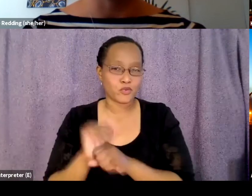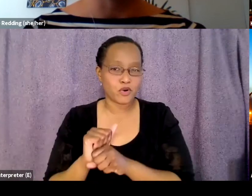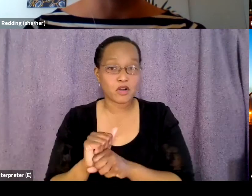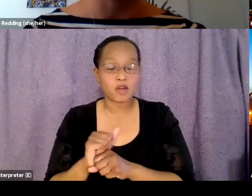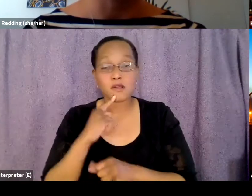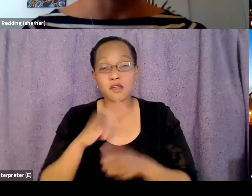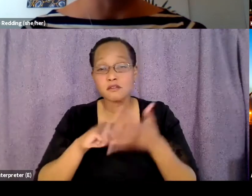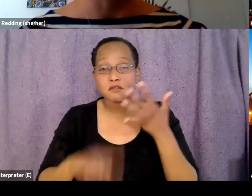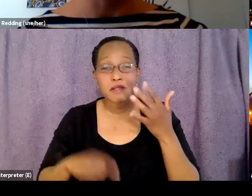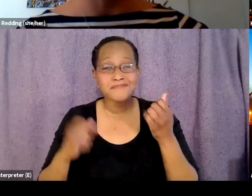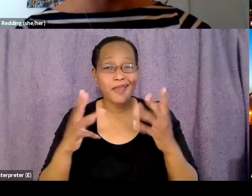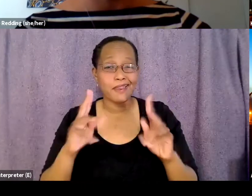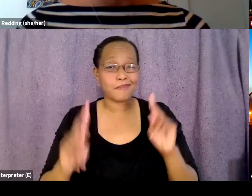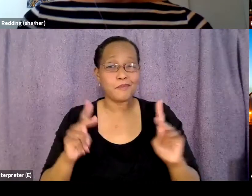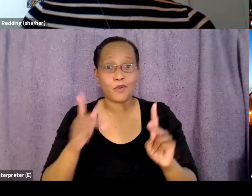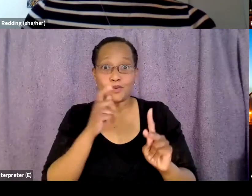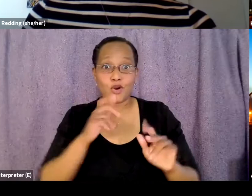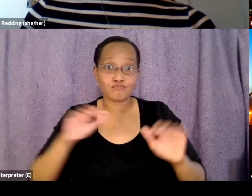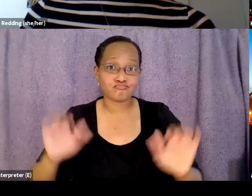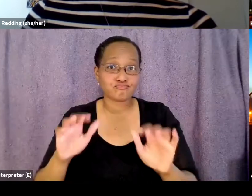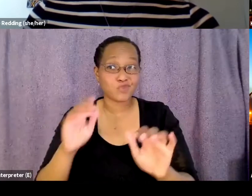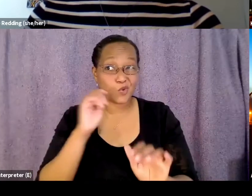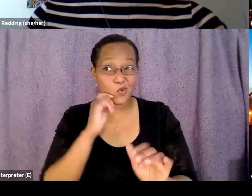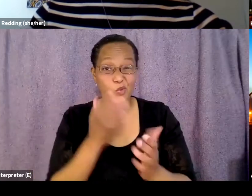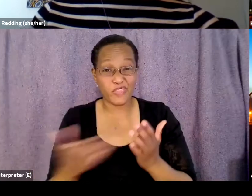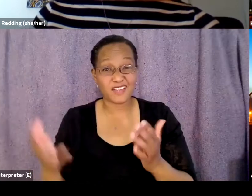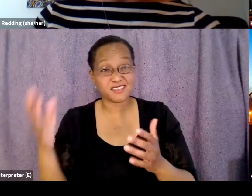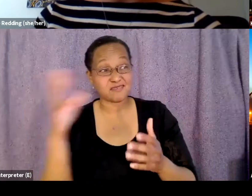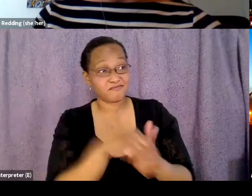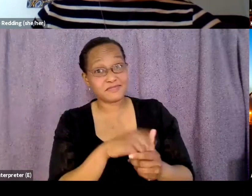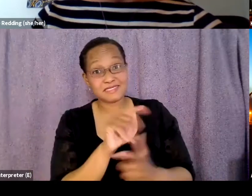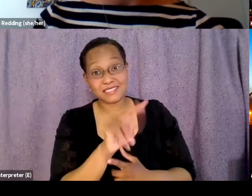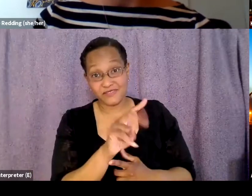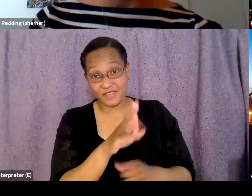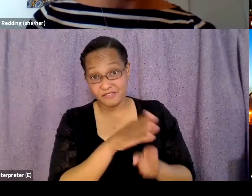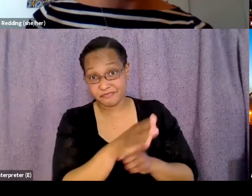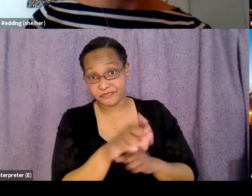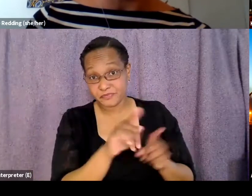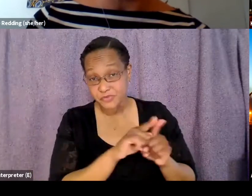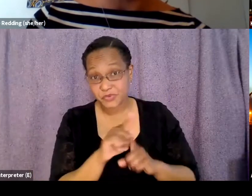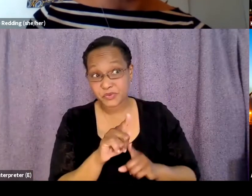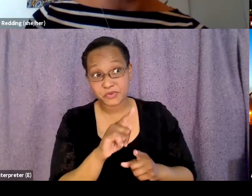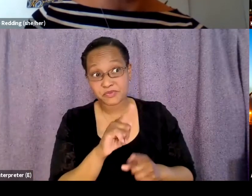doing really cool stuff in TV to that I think is really exciting and, of course.